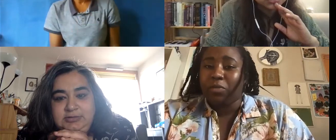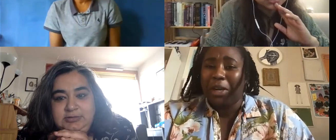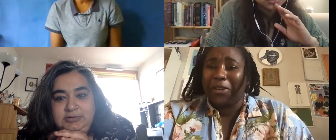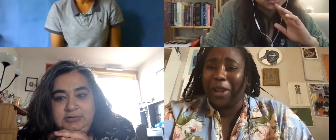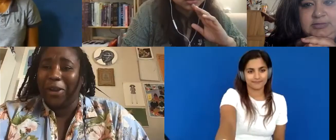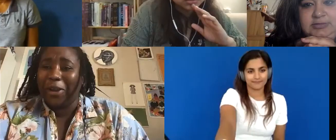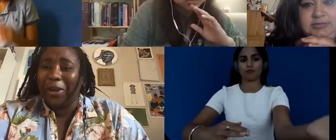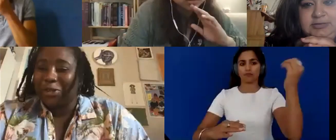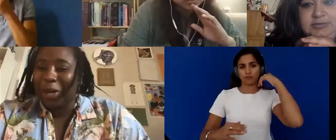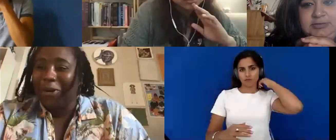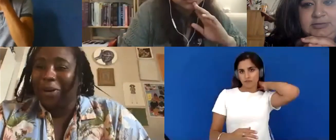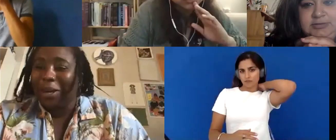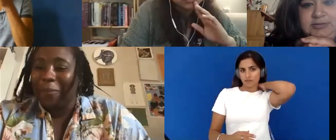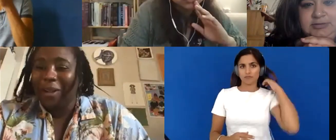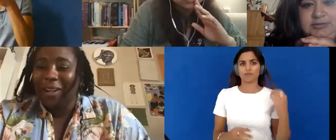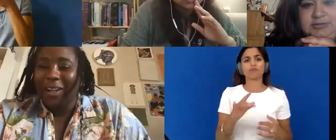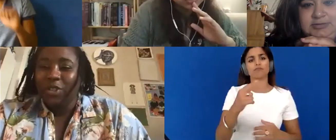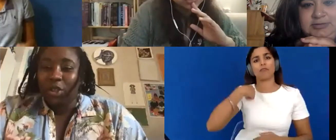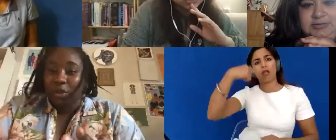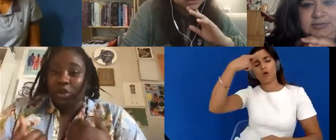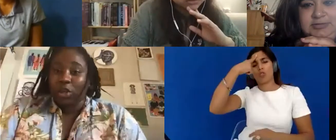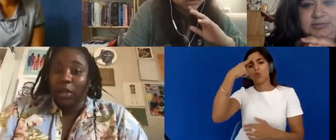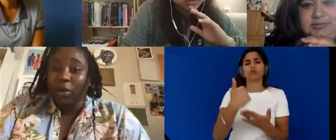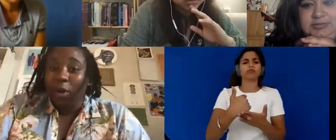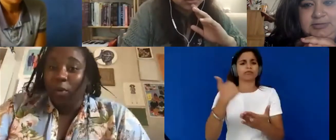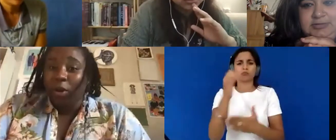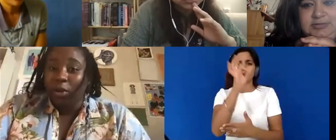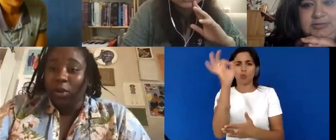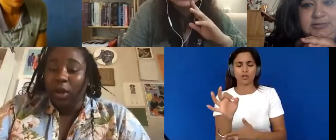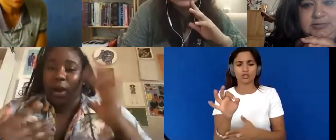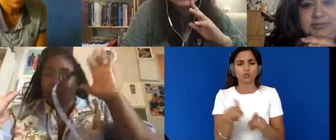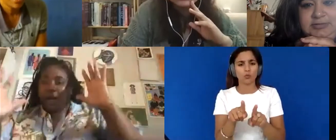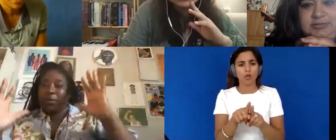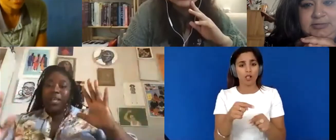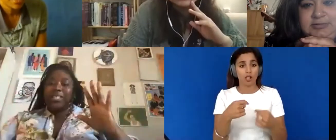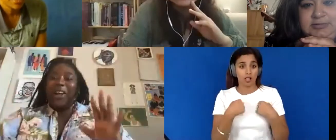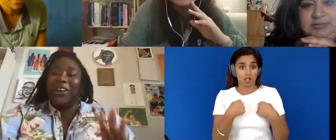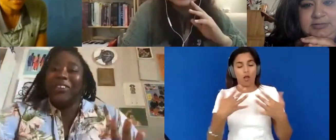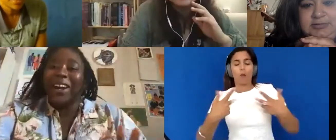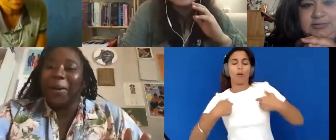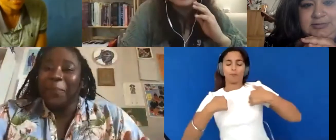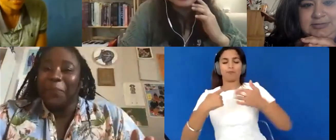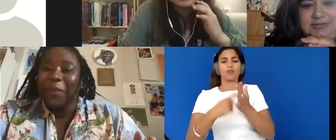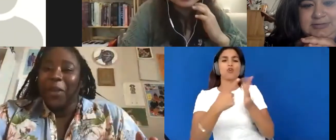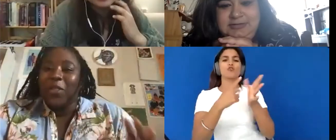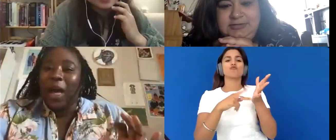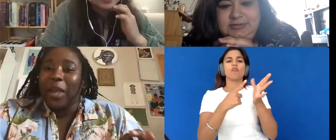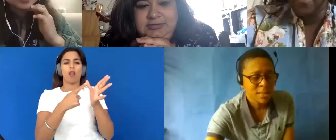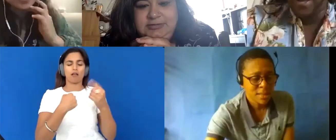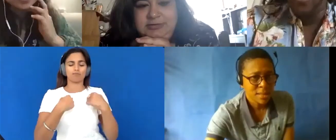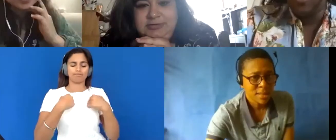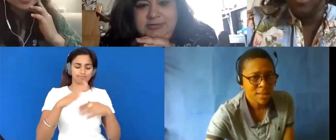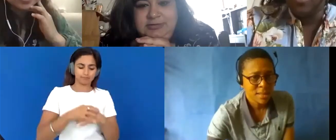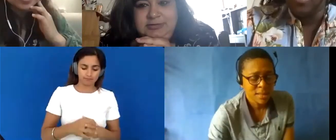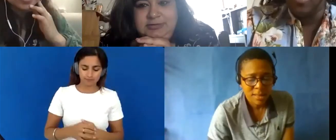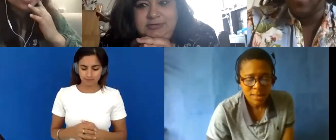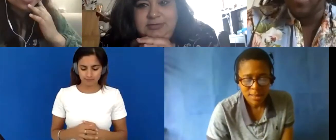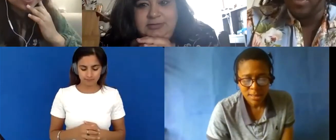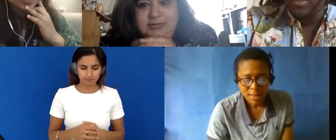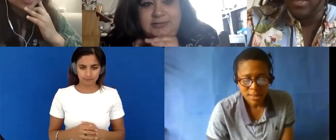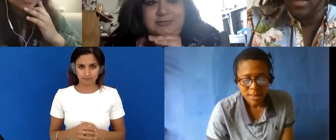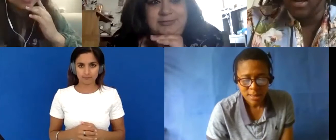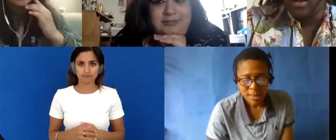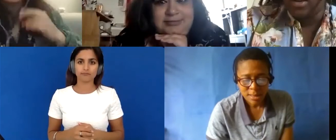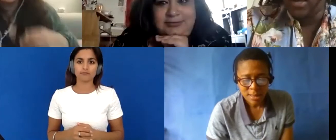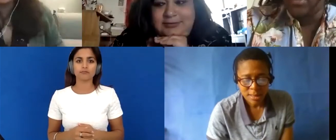really great question as well should I go now or, ok that bit about the okay the